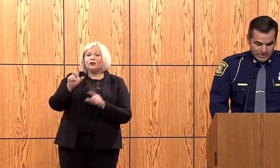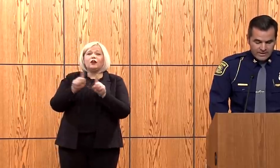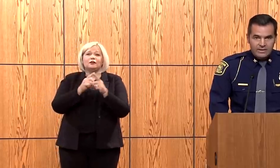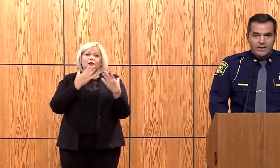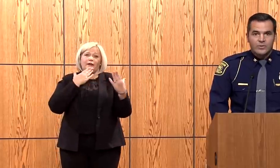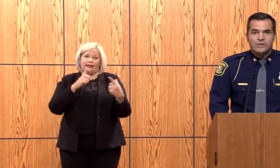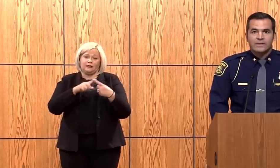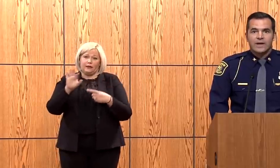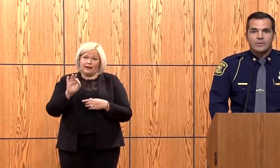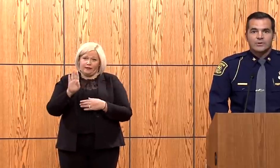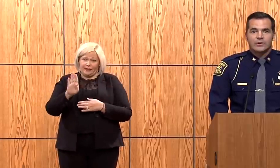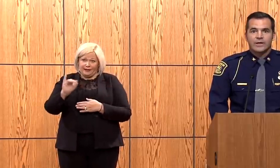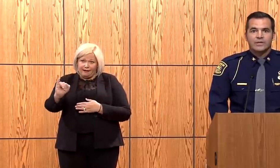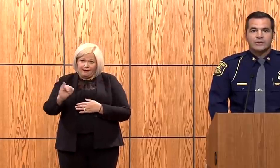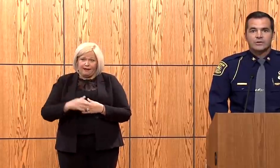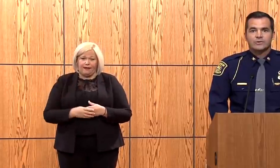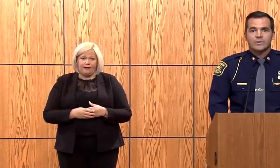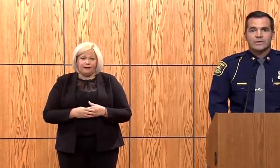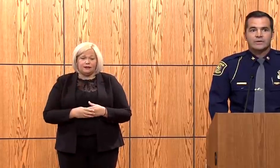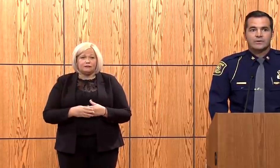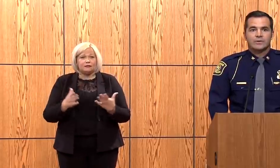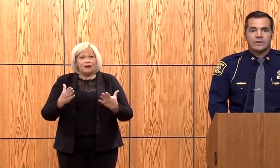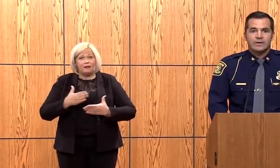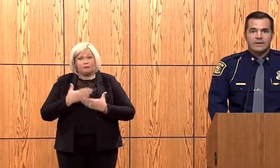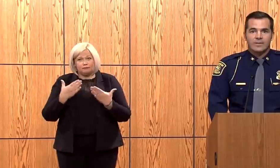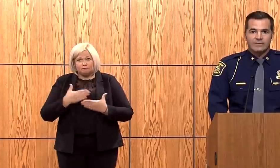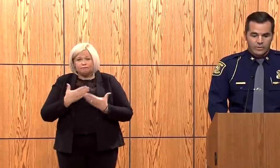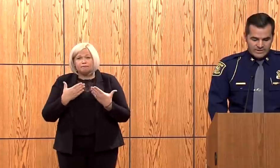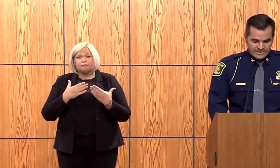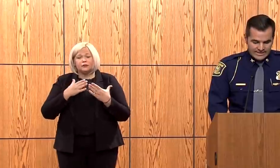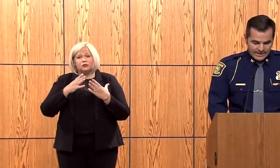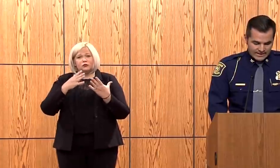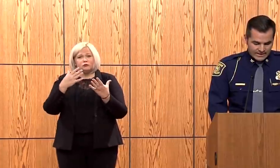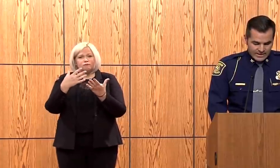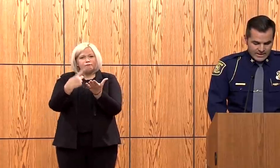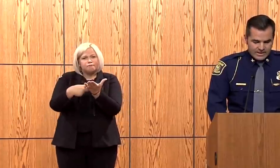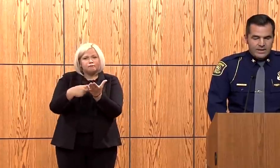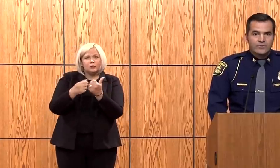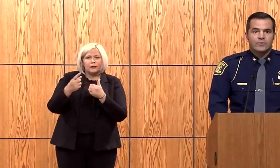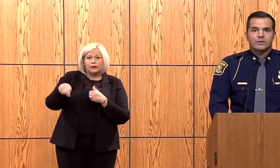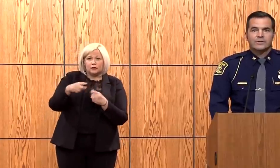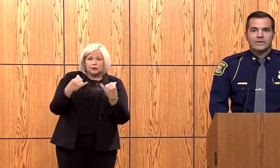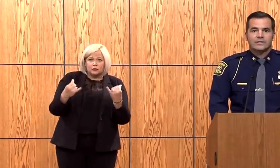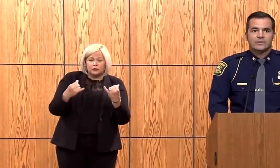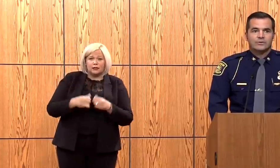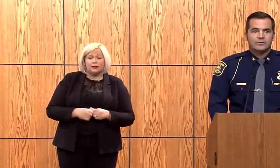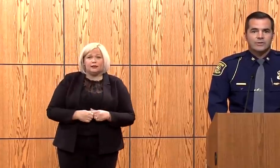THANK YOU, ATTORNEY GENERAL NESSEL, U.S. ATTORNEYS BIRGE AND NESSEL, U.S. ATTORNEYS BIRGE AND SCHNEIDER, AND THANK YOU TO THE SCHNEIDER, AND THANK YOU TO THE FBI, ALSO. FBI, ALSO. I APPRECIATE THE OPPORTUNITY TO